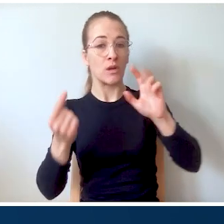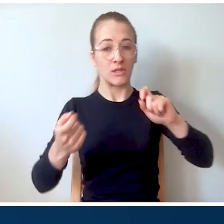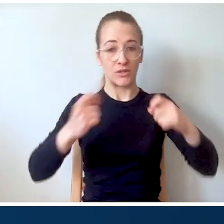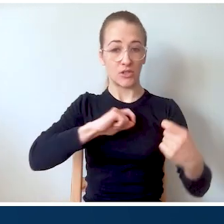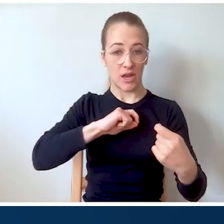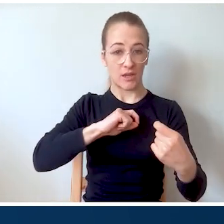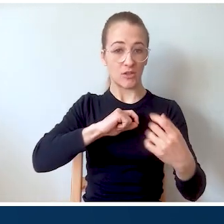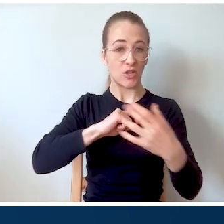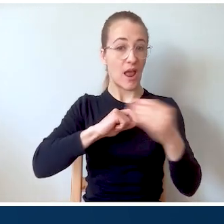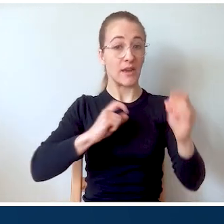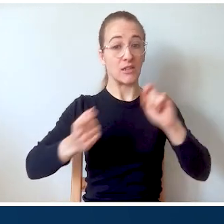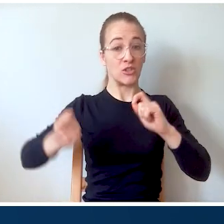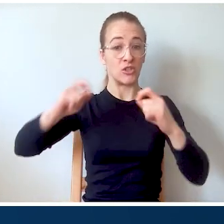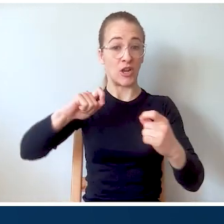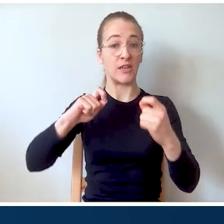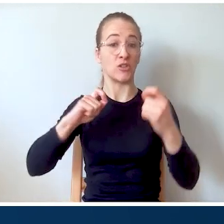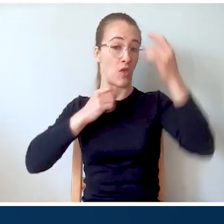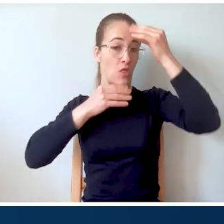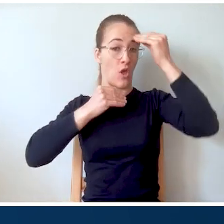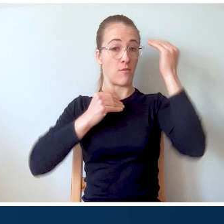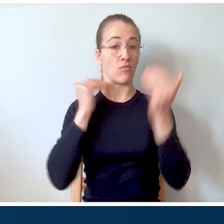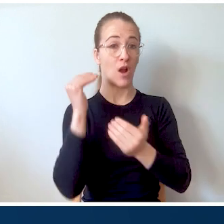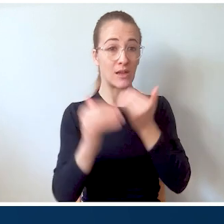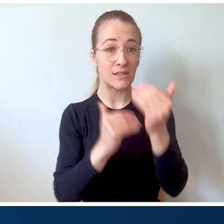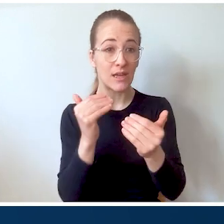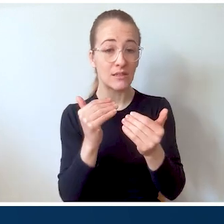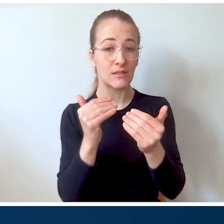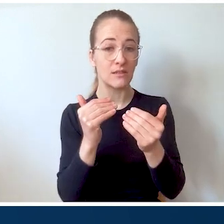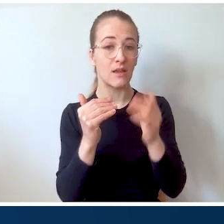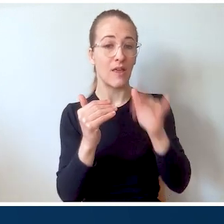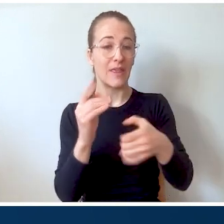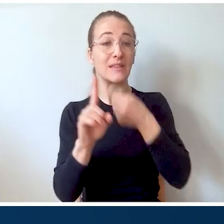And to change that thought processes, self advocating,